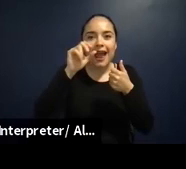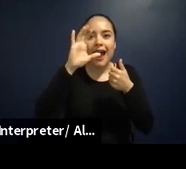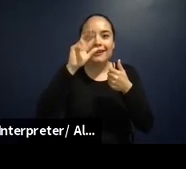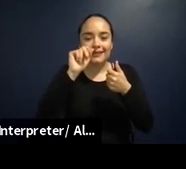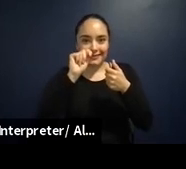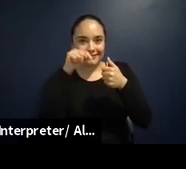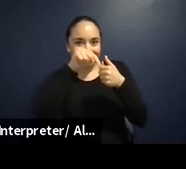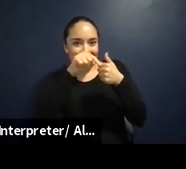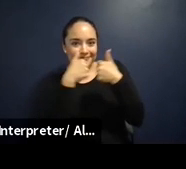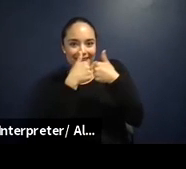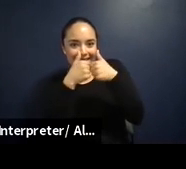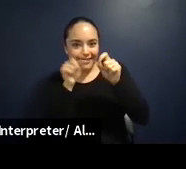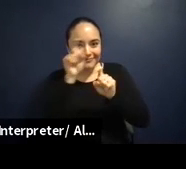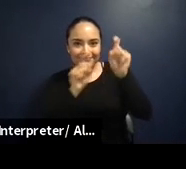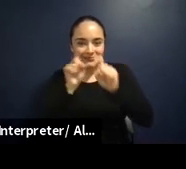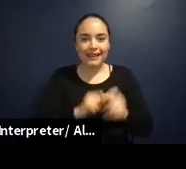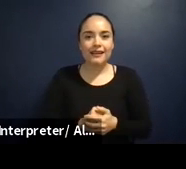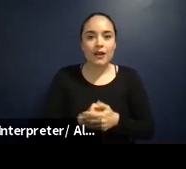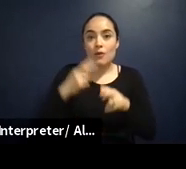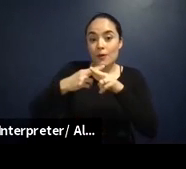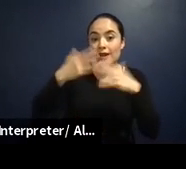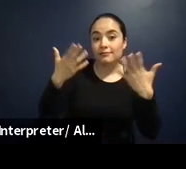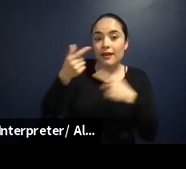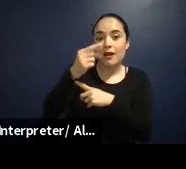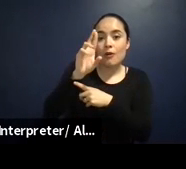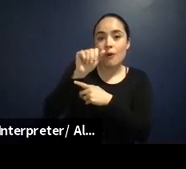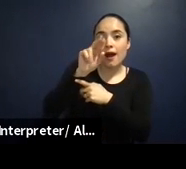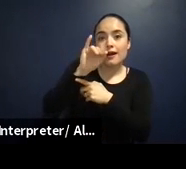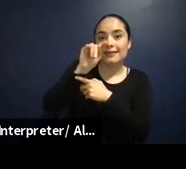screen share. One of the things that I wanted to ask you about, Kim is that in Minecraft you,